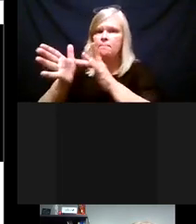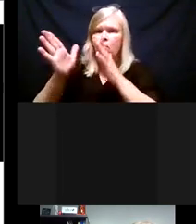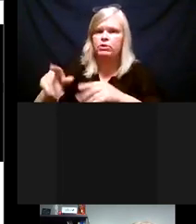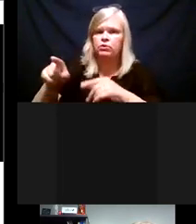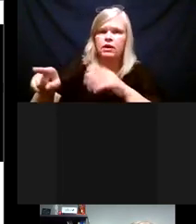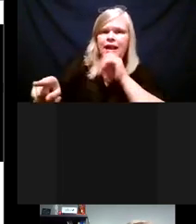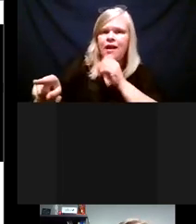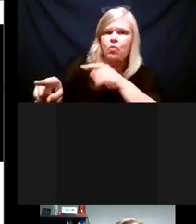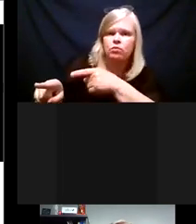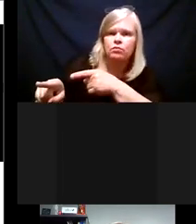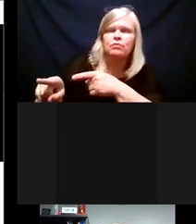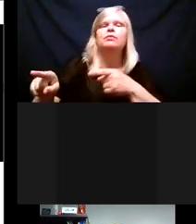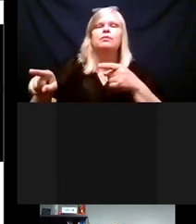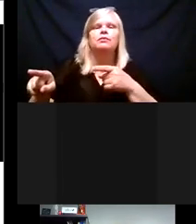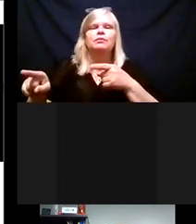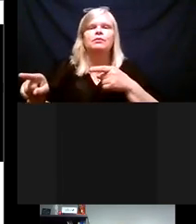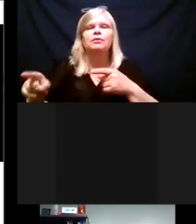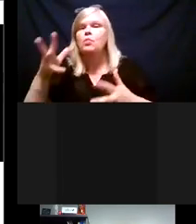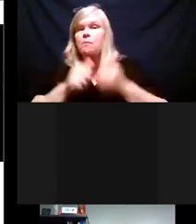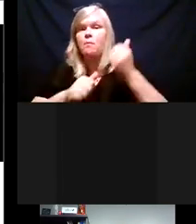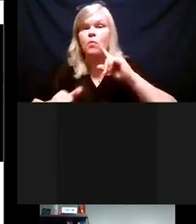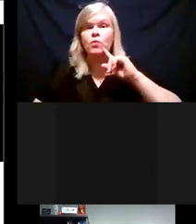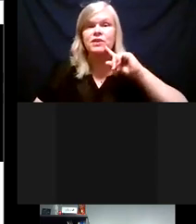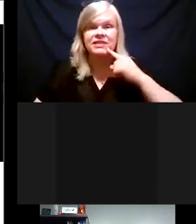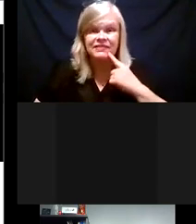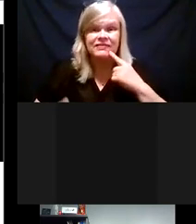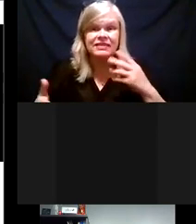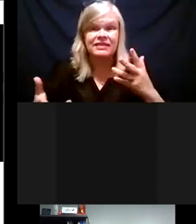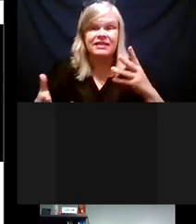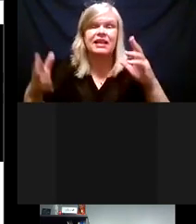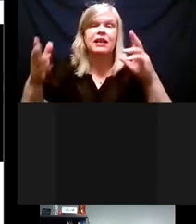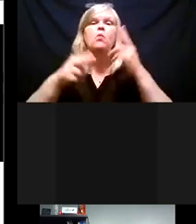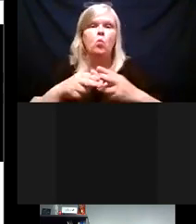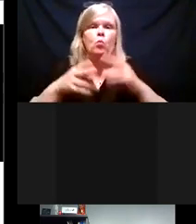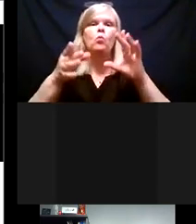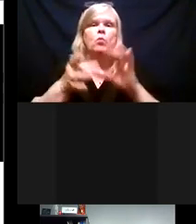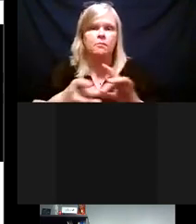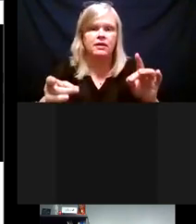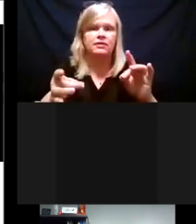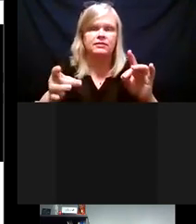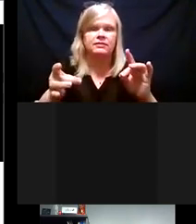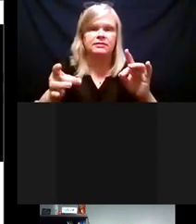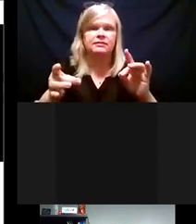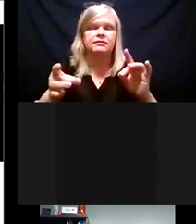THE TIME. USUALLY OFFENSES COMMITTED BY